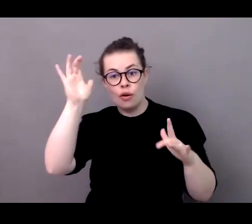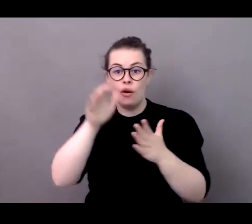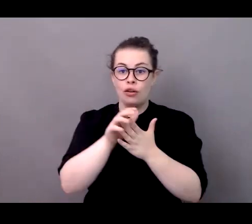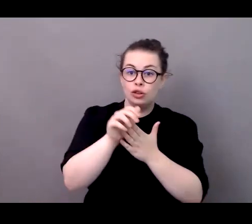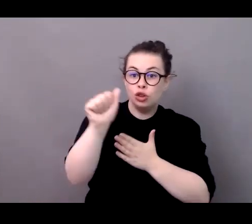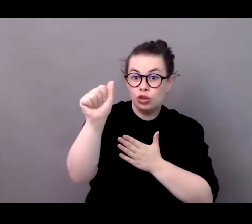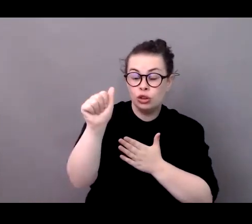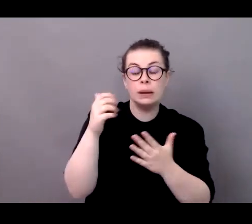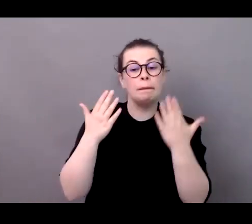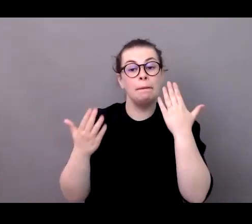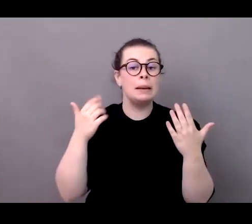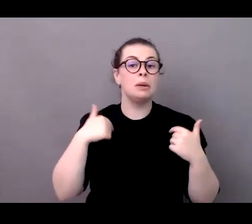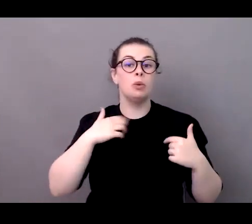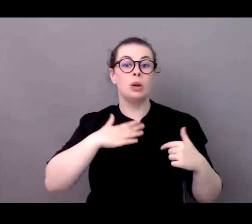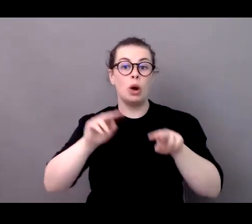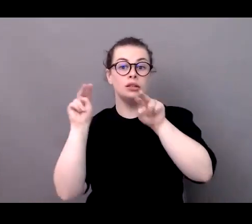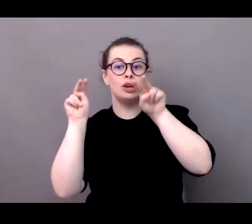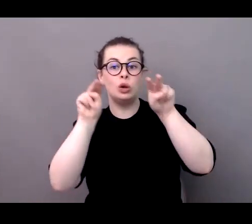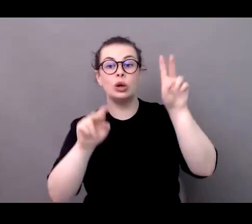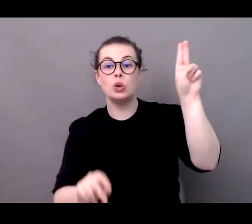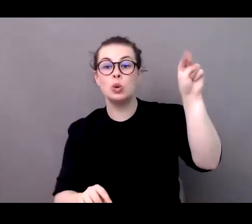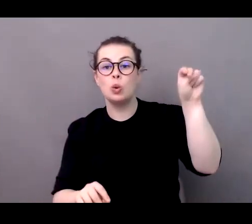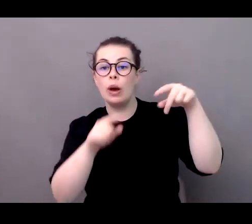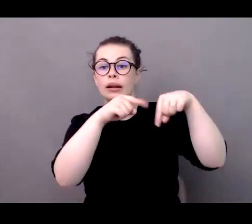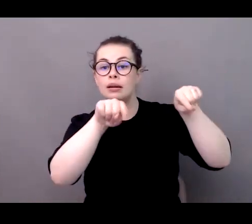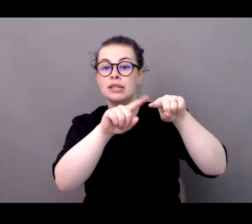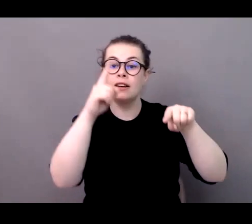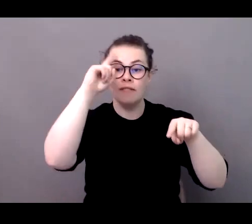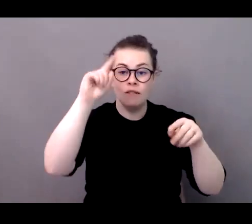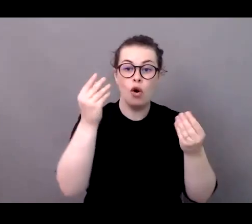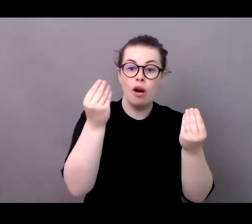created by the UN committee on economic, social, and cultural rights, for example.